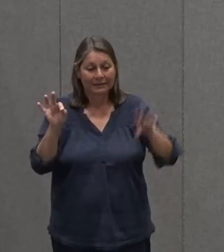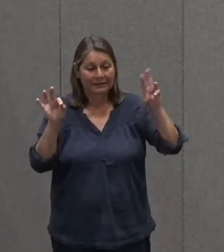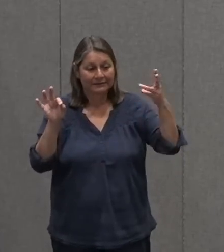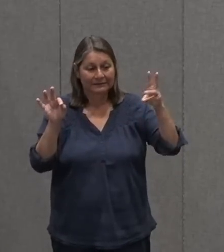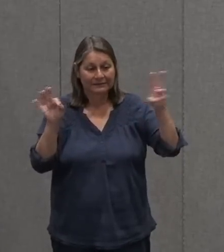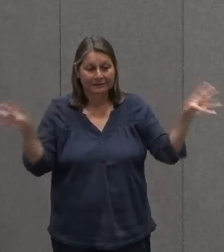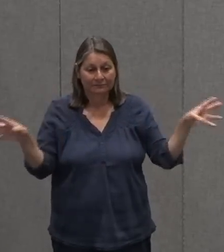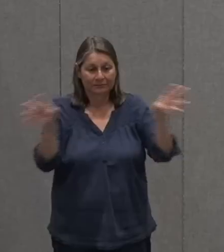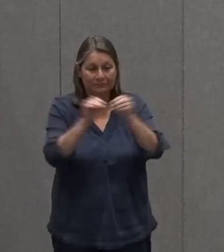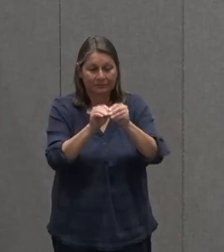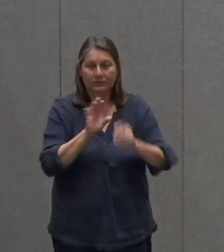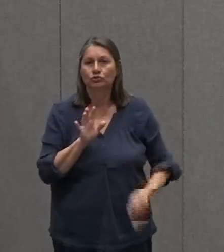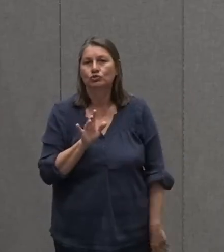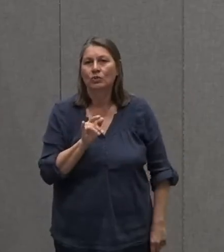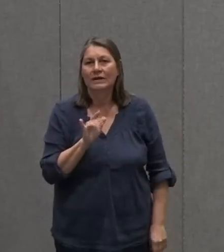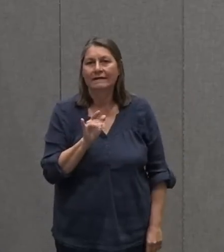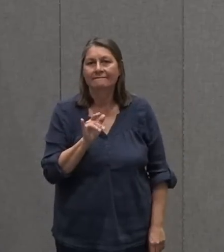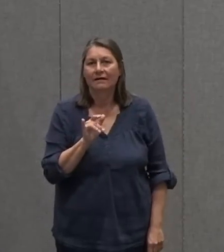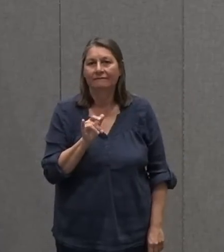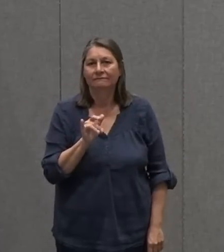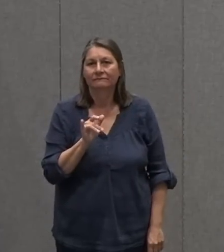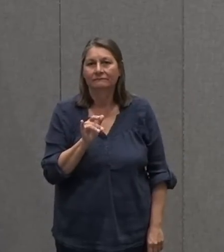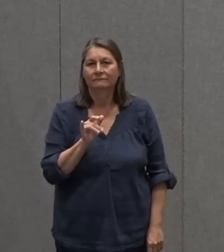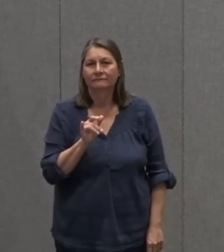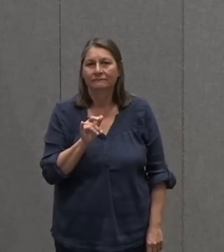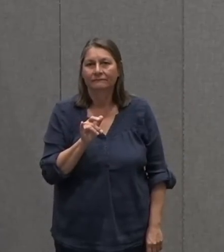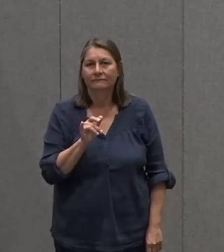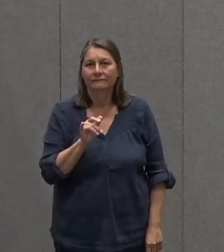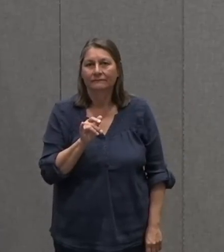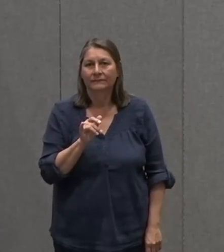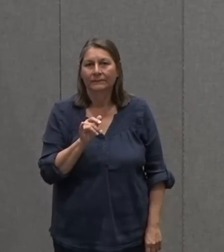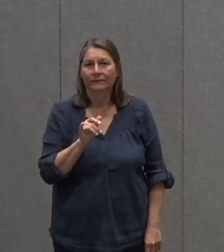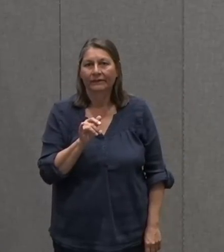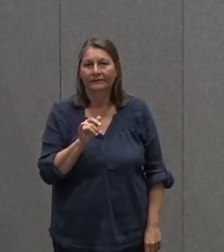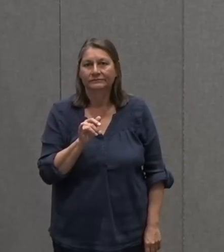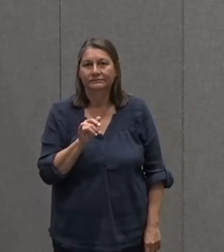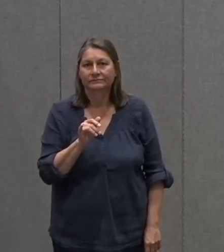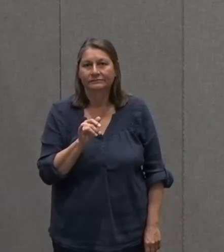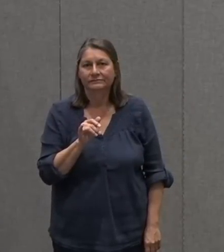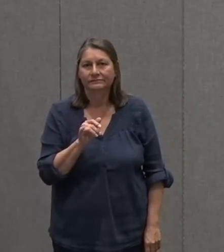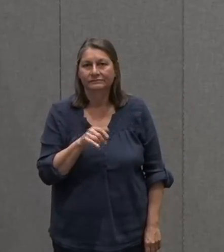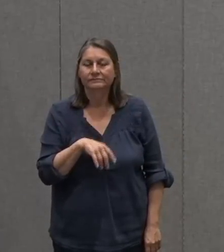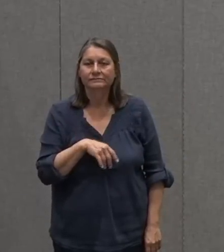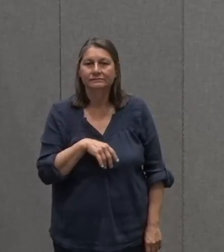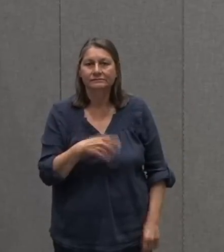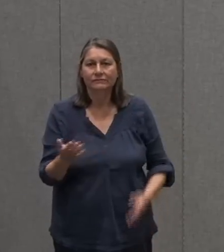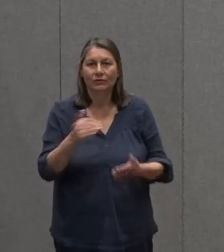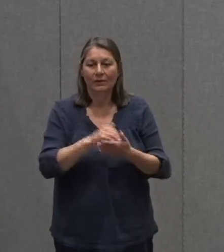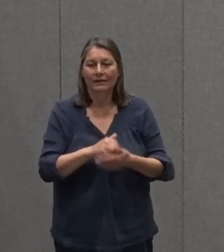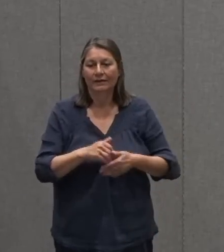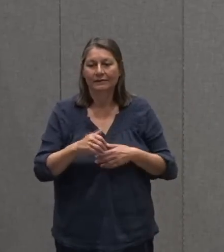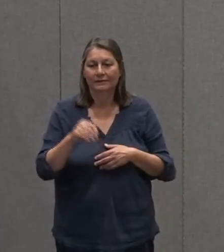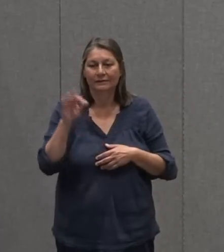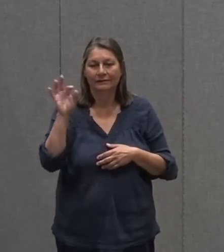So if you had 16, nine and 16 plus nine would be 25. You wouldn't need the 43.